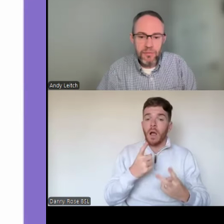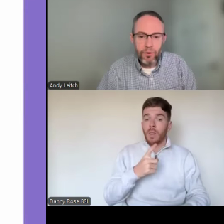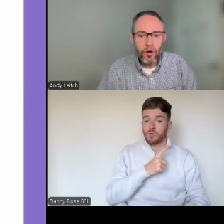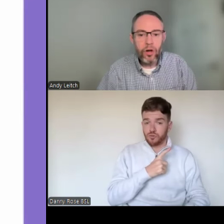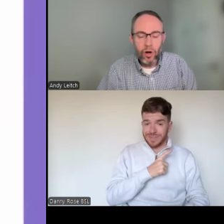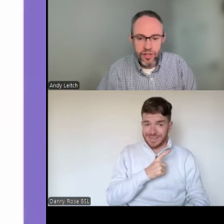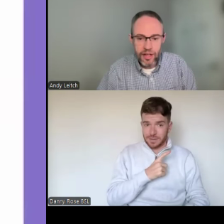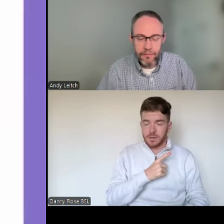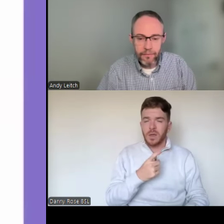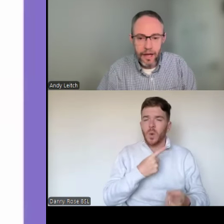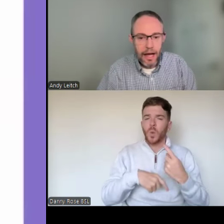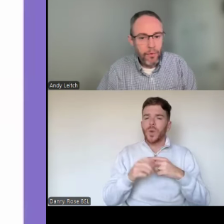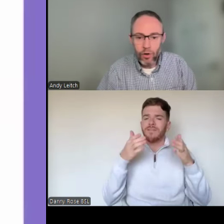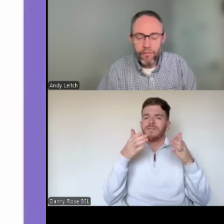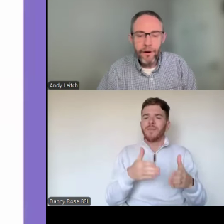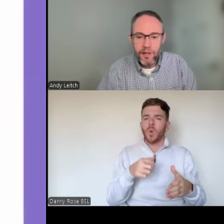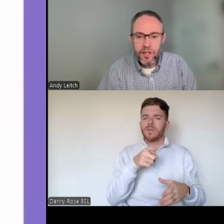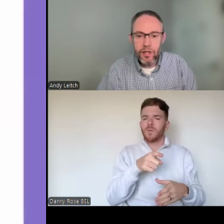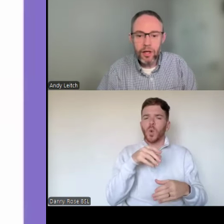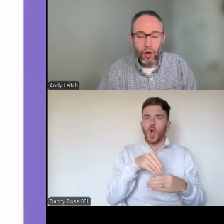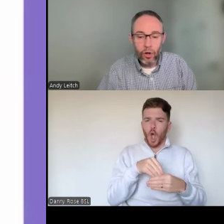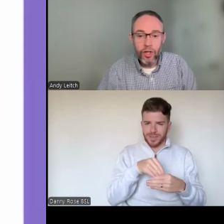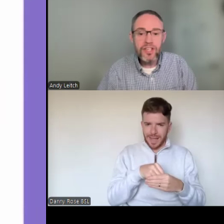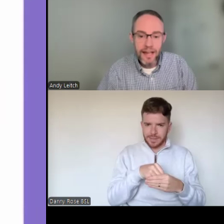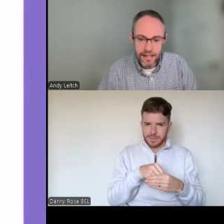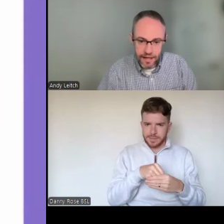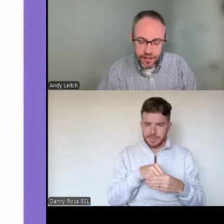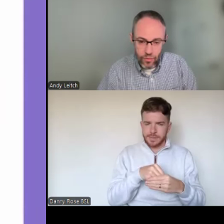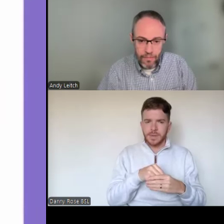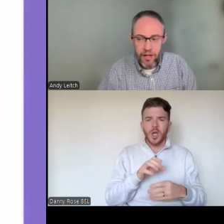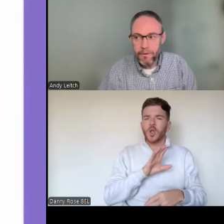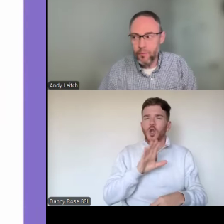at this point on content and we're not focusing on aesthetics.